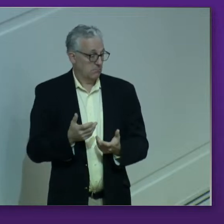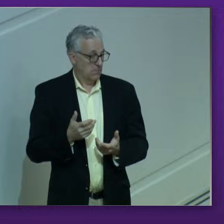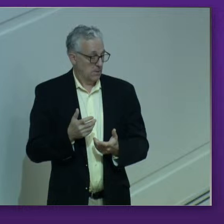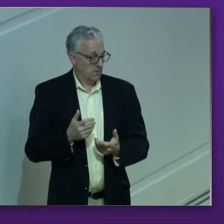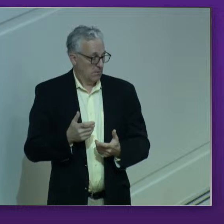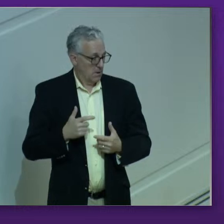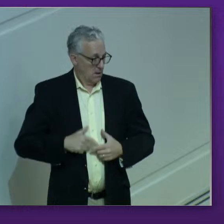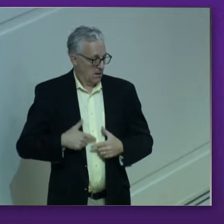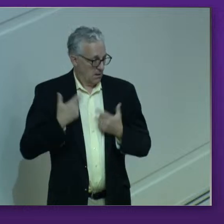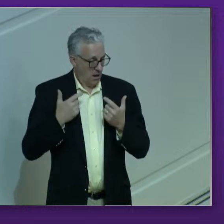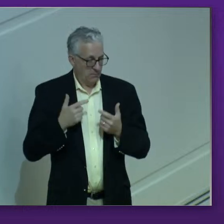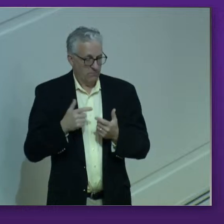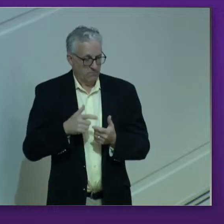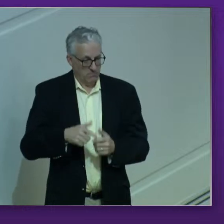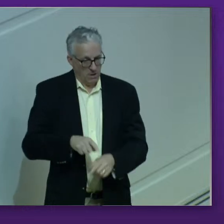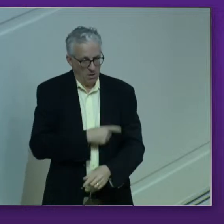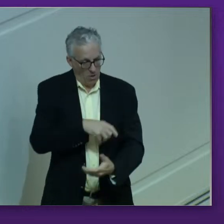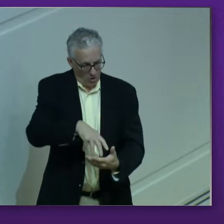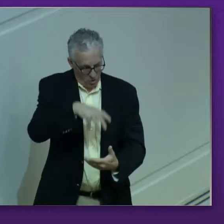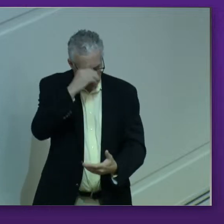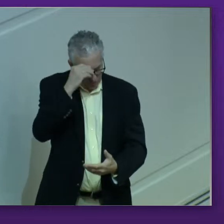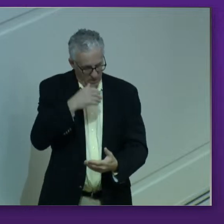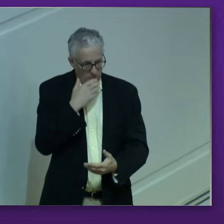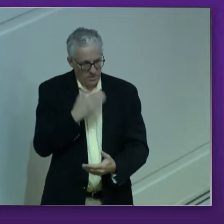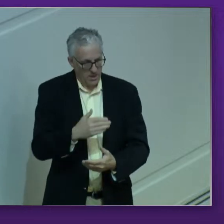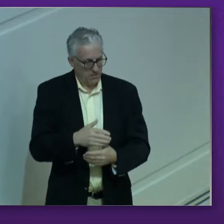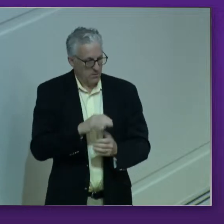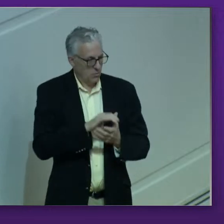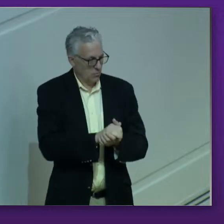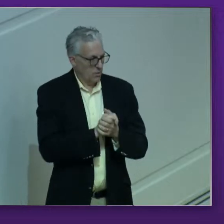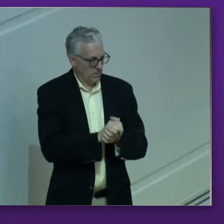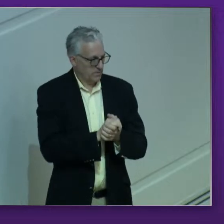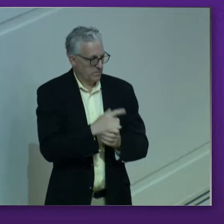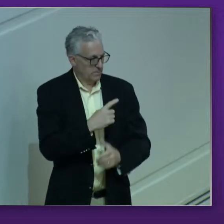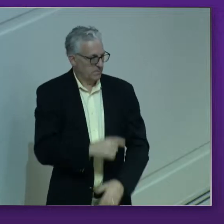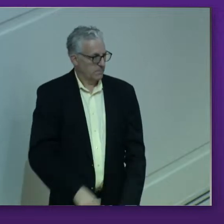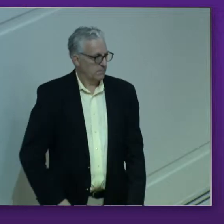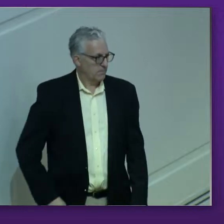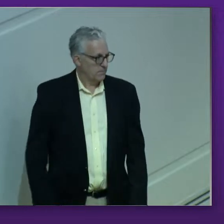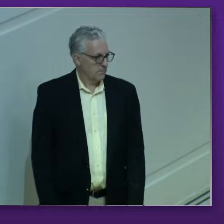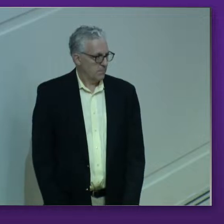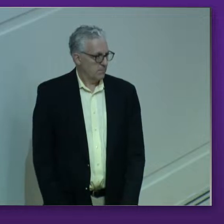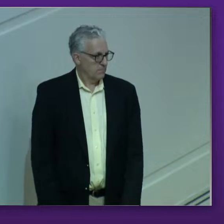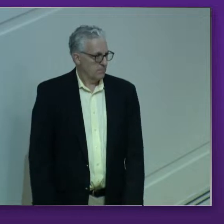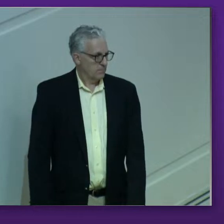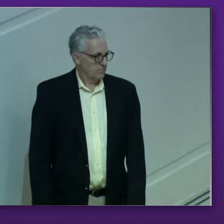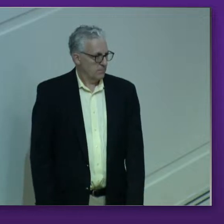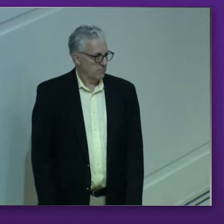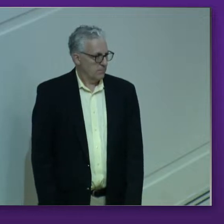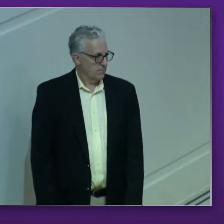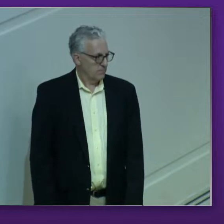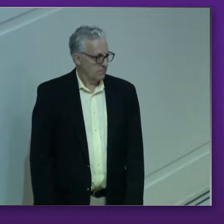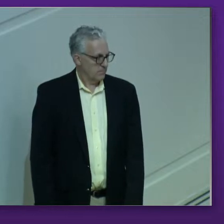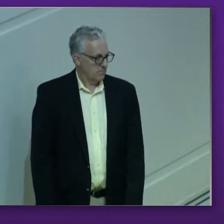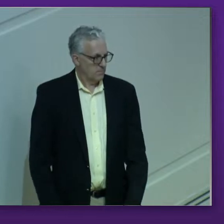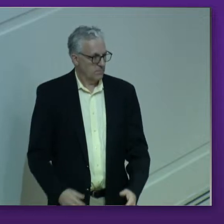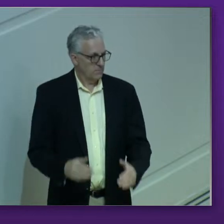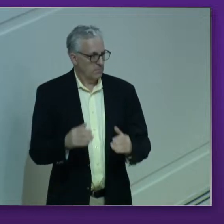EQUITY AND INCLUSION. ENCOURAGING STUDENTS TO BUILD SELF-CONFIDENCE SO THEY FEEL